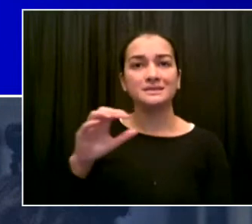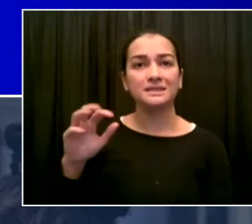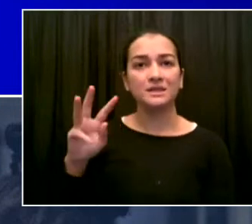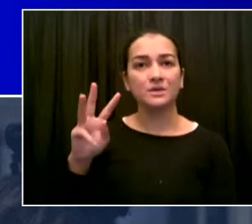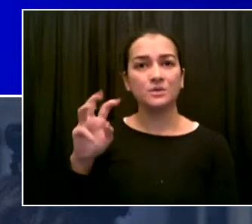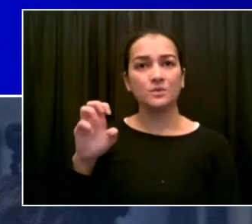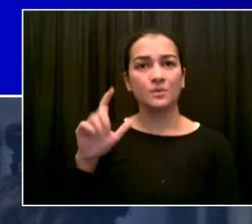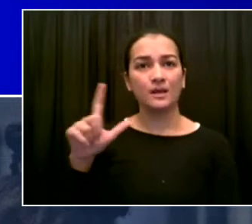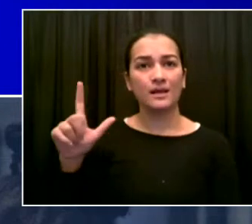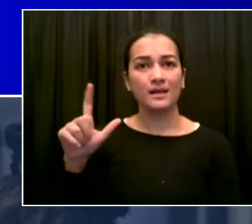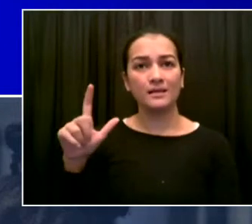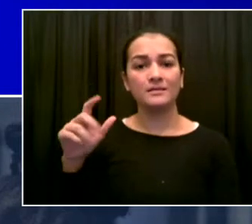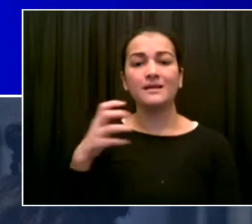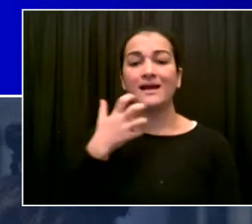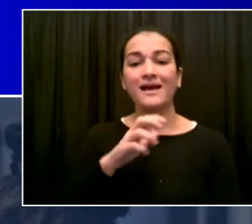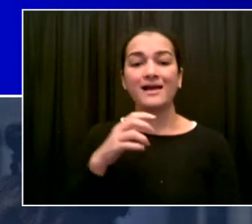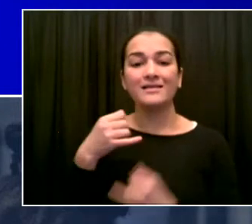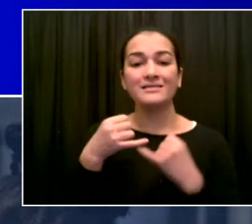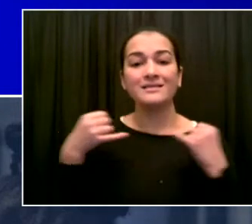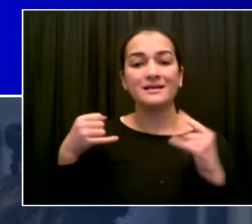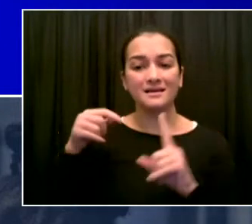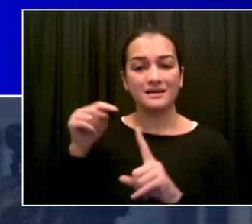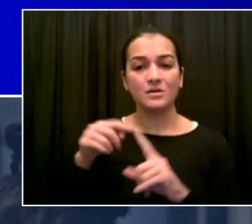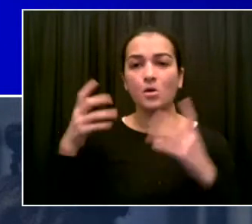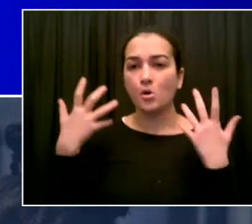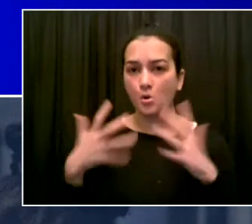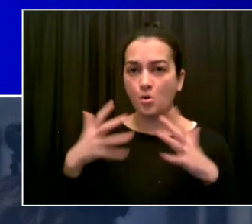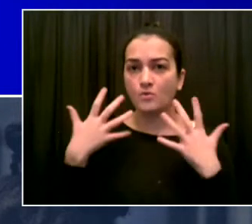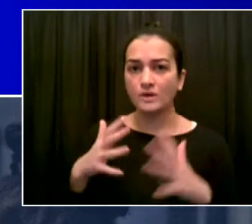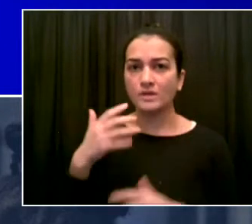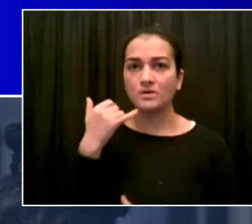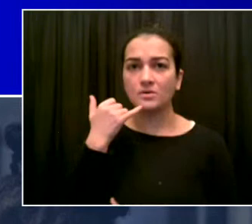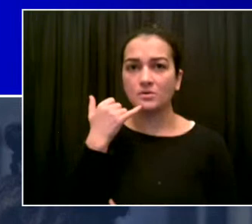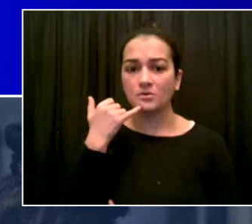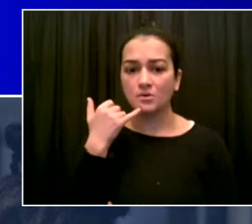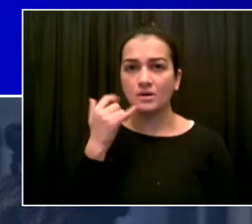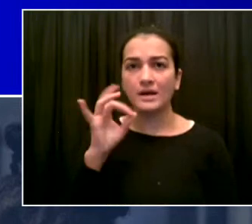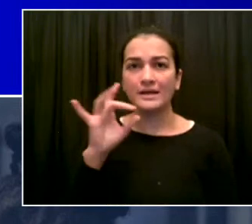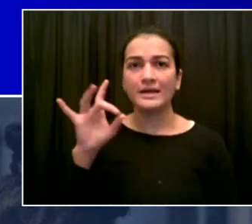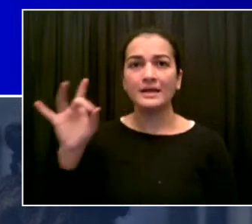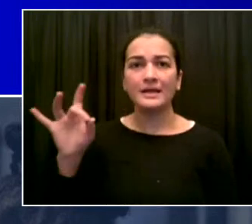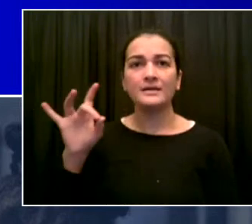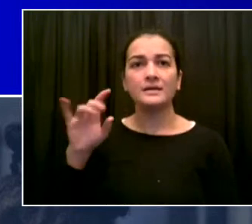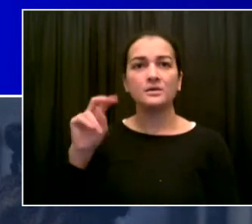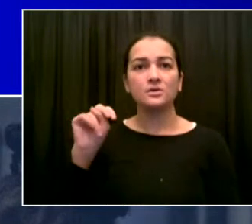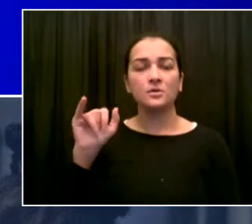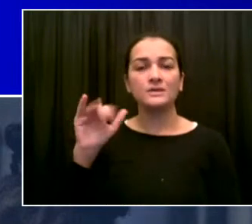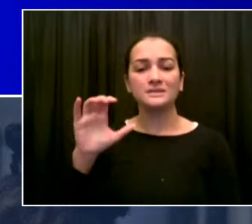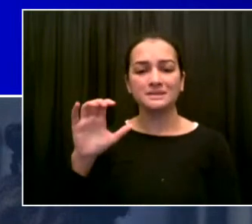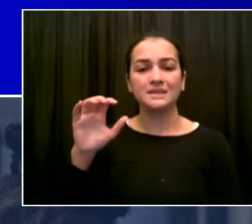FIVE YEARS AGO NYC WELL WAS LAUNCHED NYC WELL AND SINCE THAT TIME THIS INCREDIBLE APPROACH IS